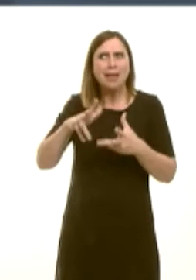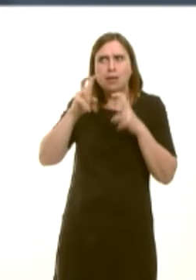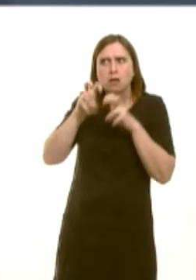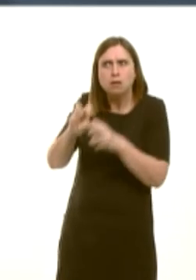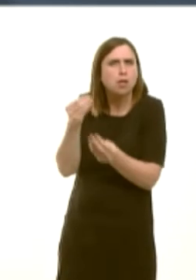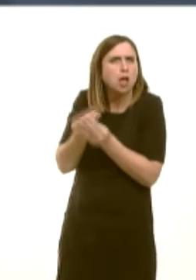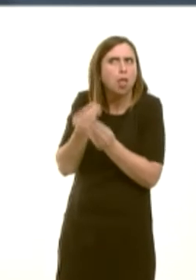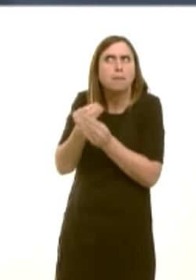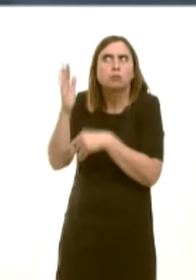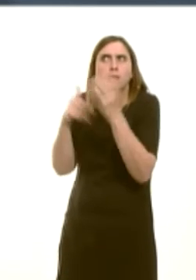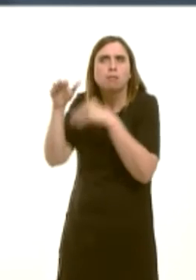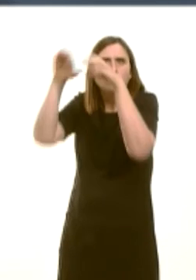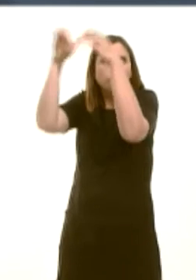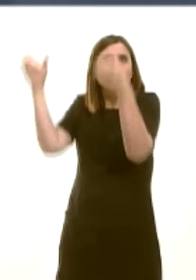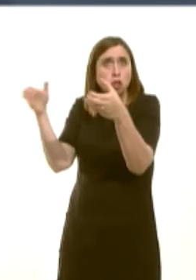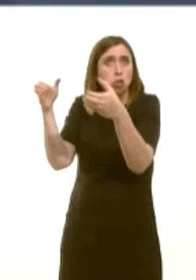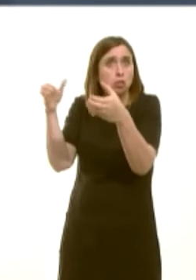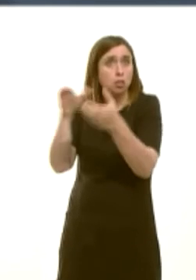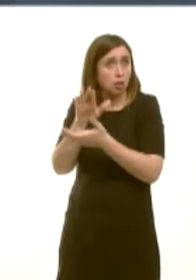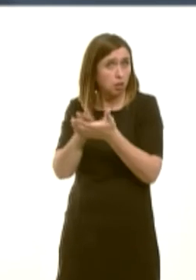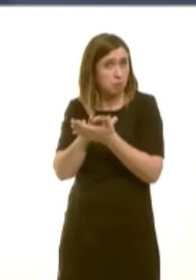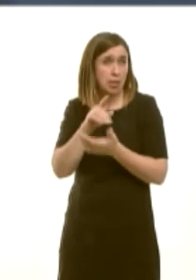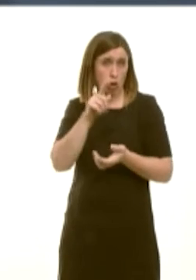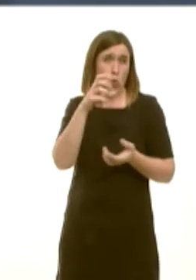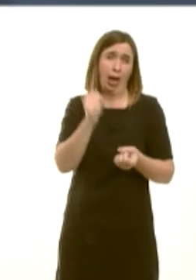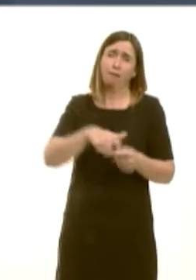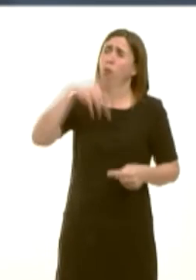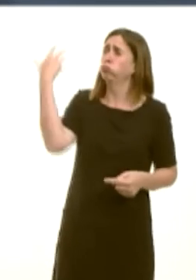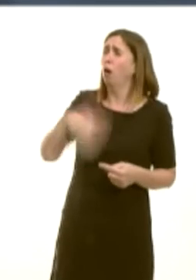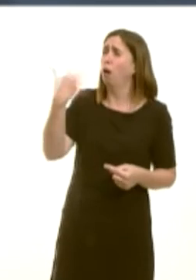case, would you confirm whether this would increase the already enormous price tag of